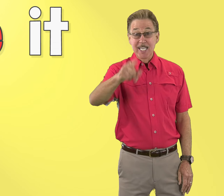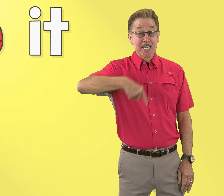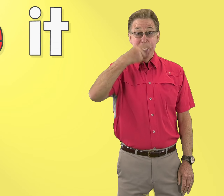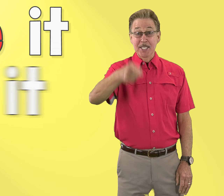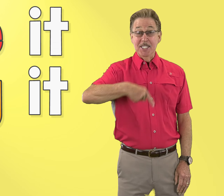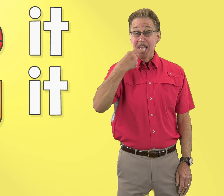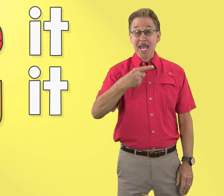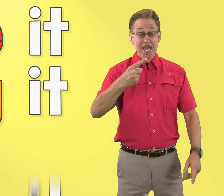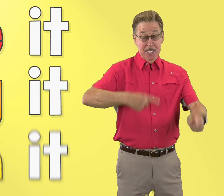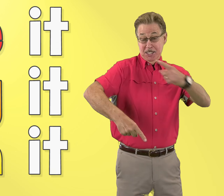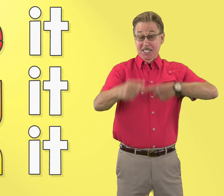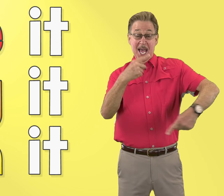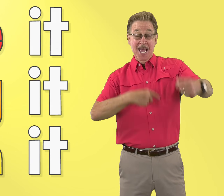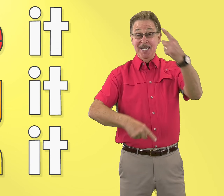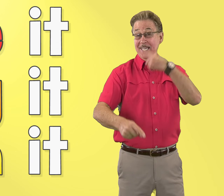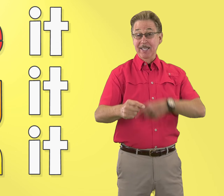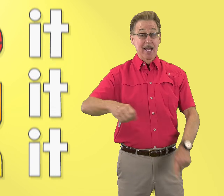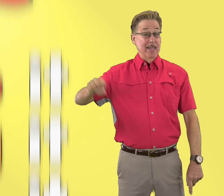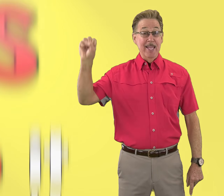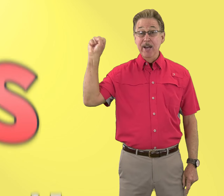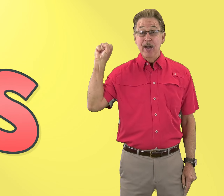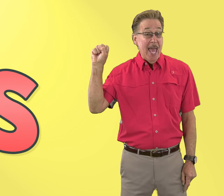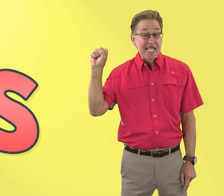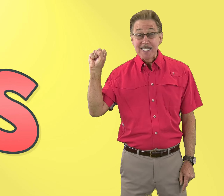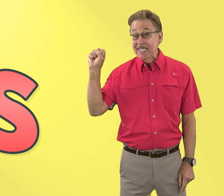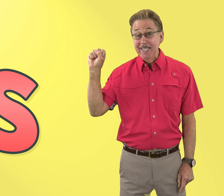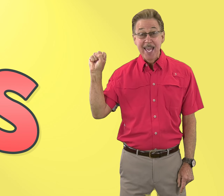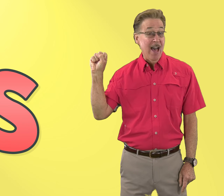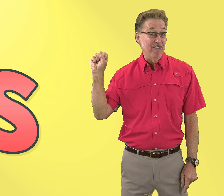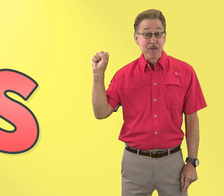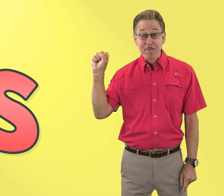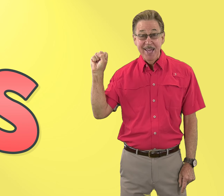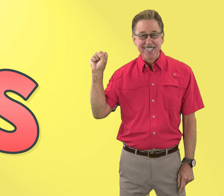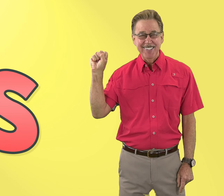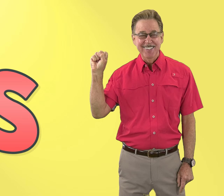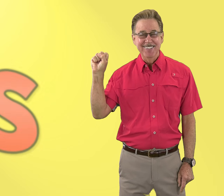See it, Say it, Sign it Letter S s in the alphabet